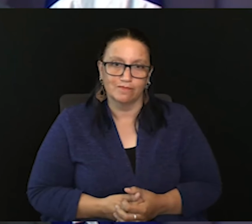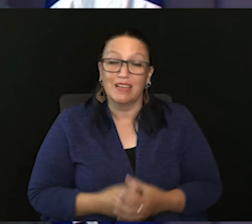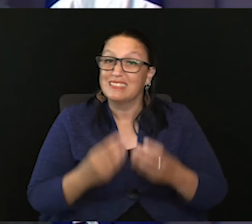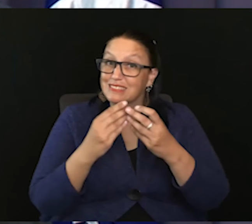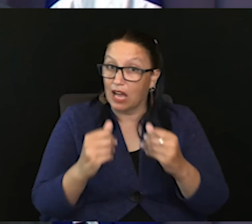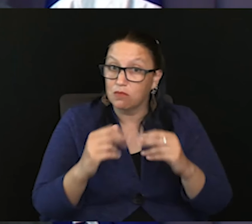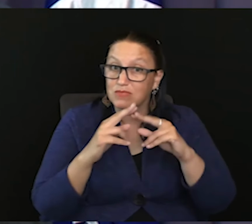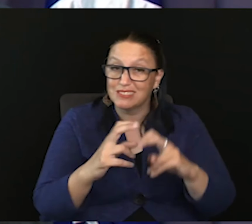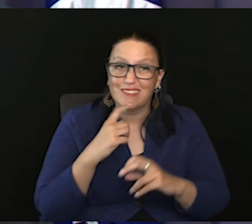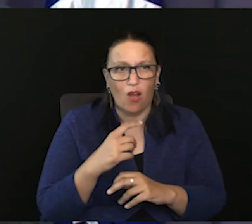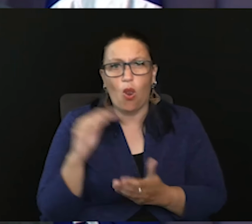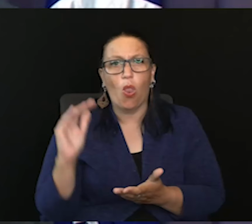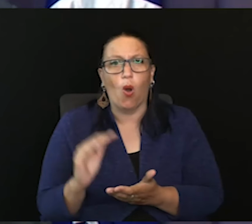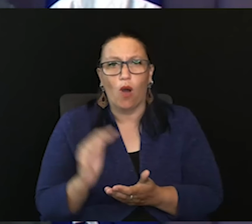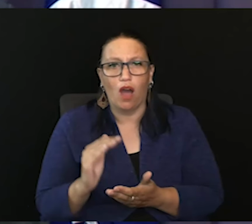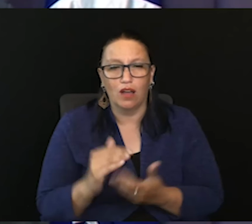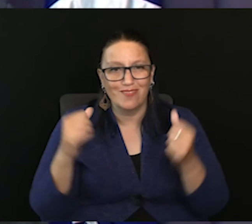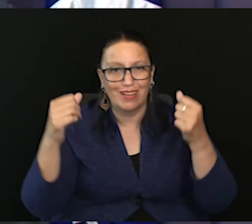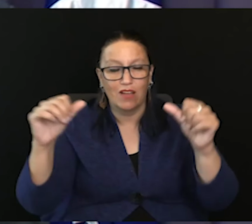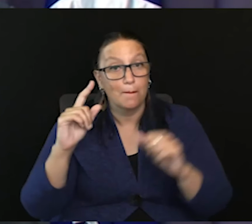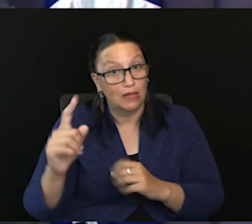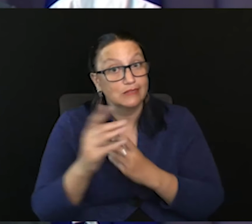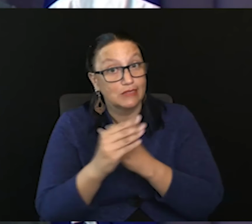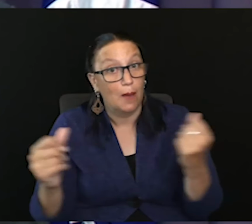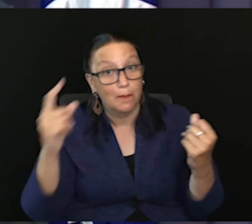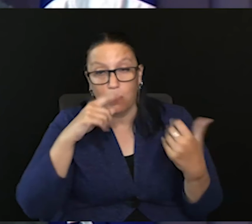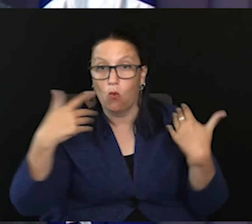I think that there will be a number of patients who will be